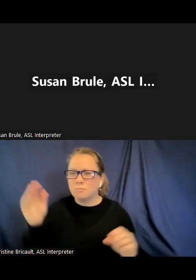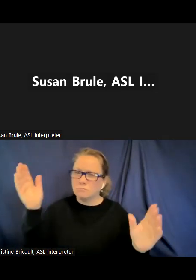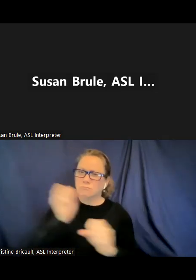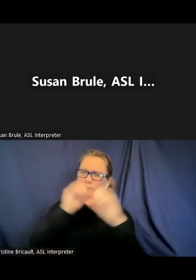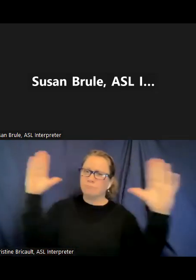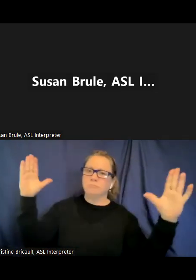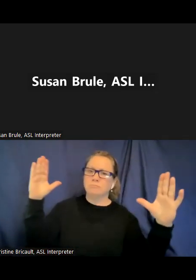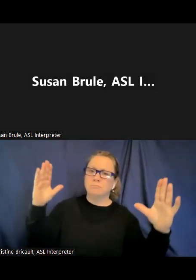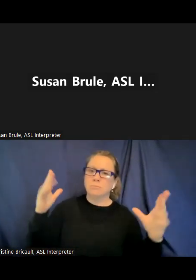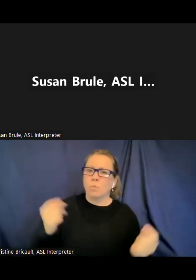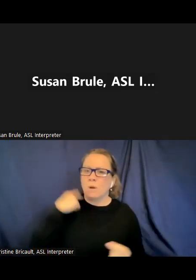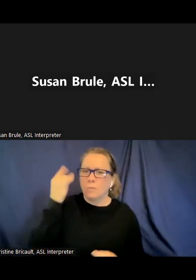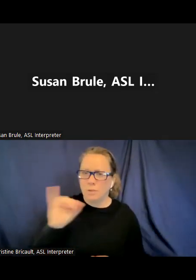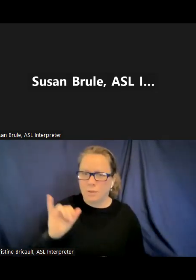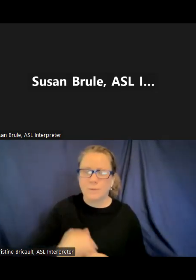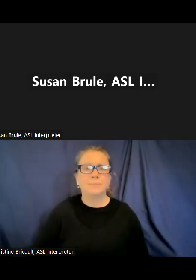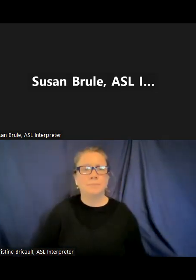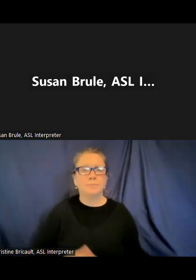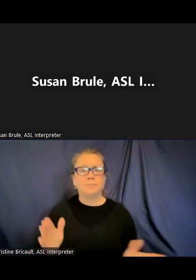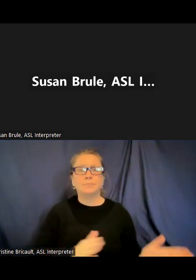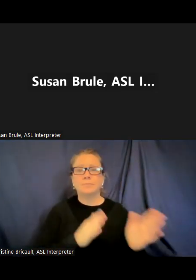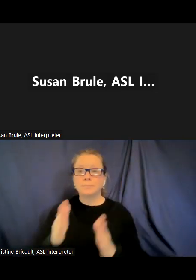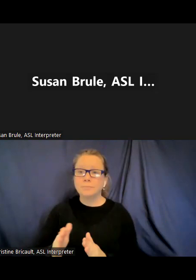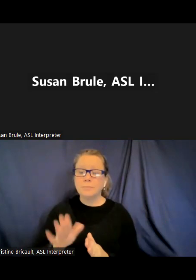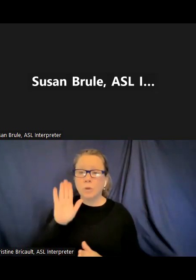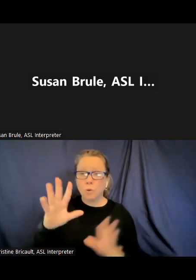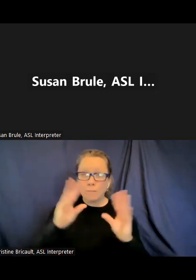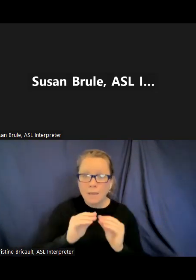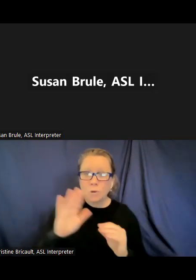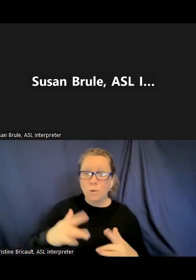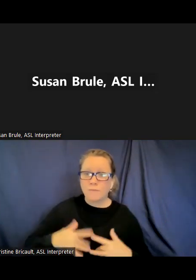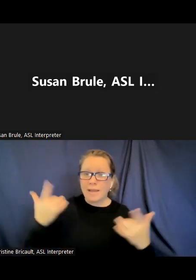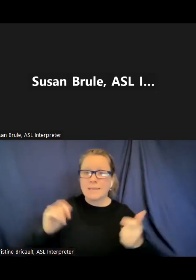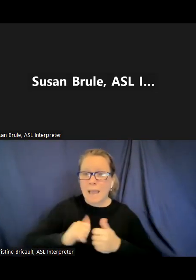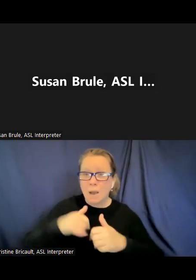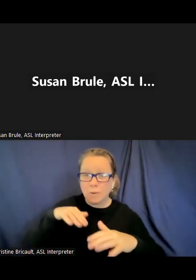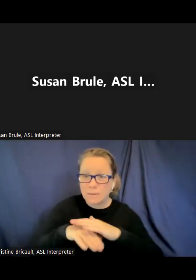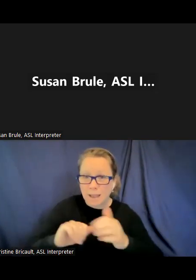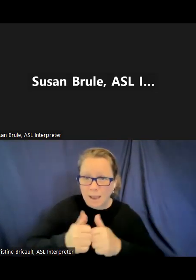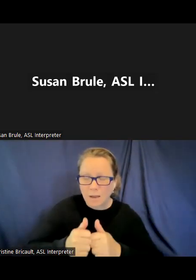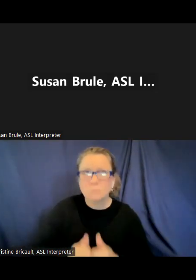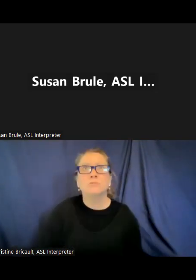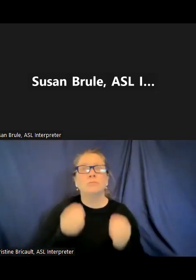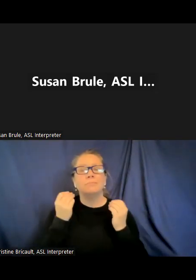Now how are you going to make your meetings and events accessible? Towns have so many meetings that they run, right?